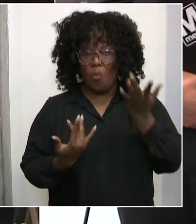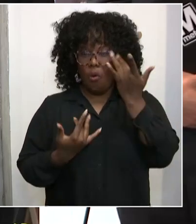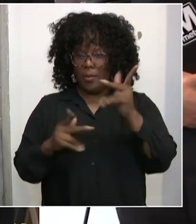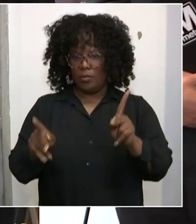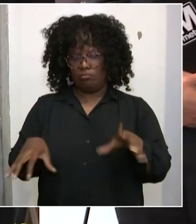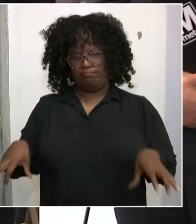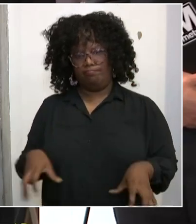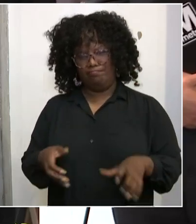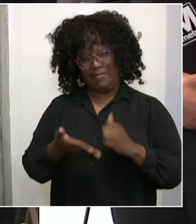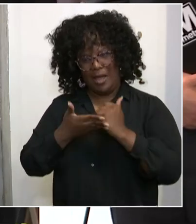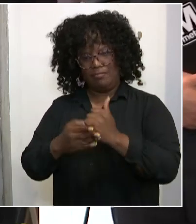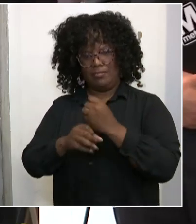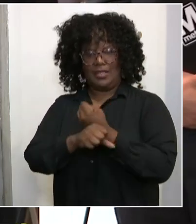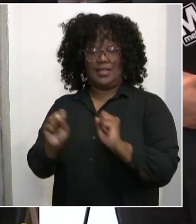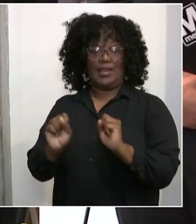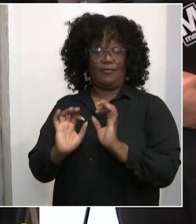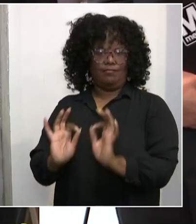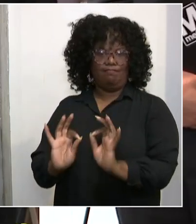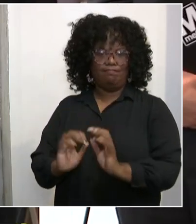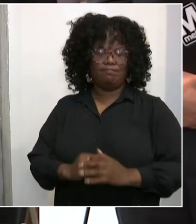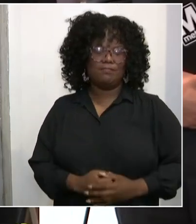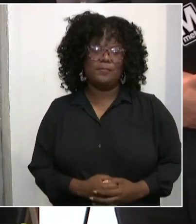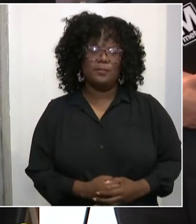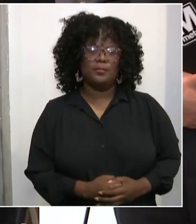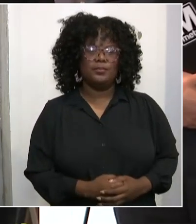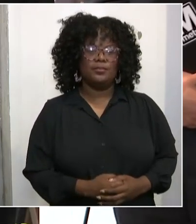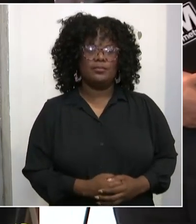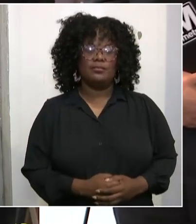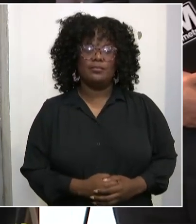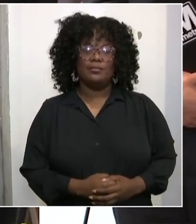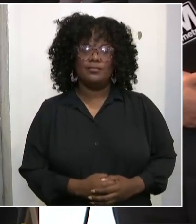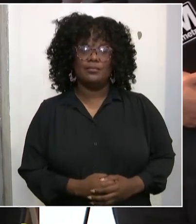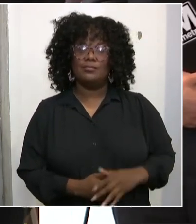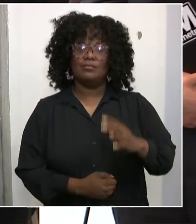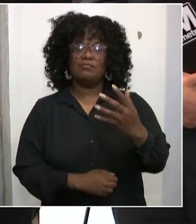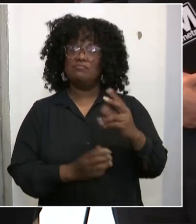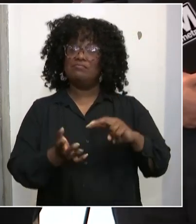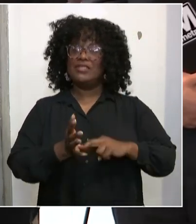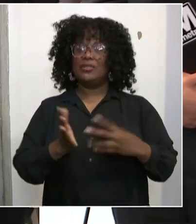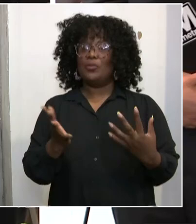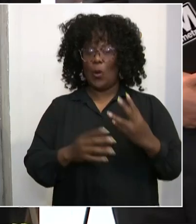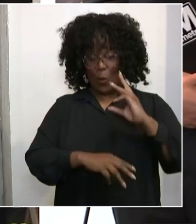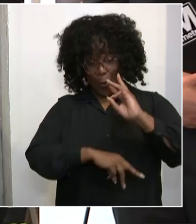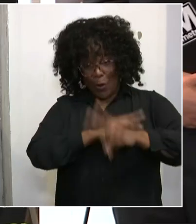police presence in our high crime areas across the city. You will also see an increased police